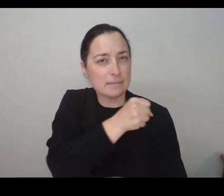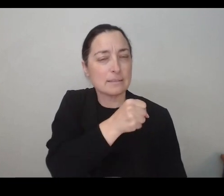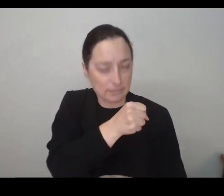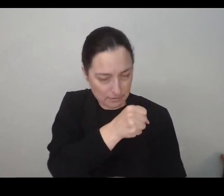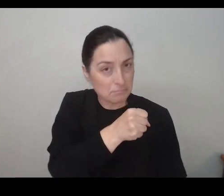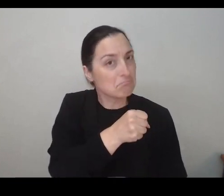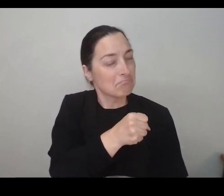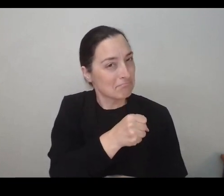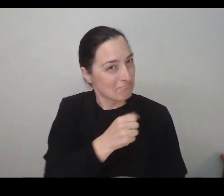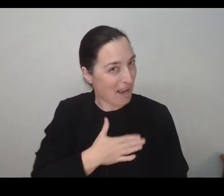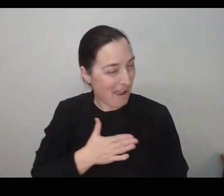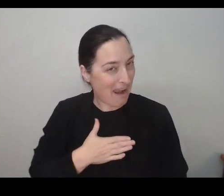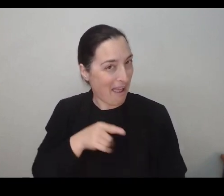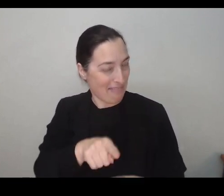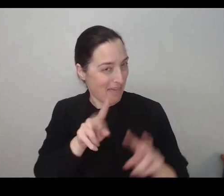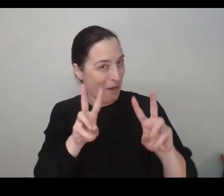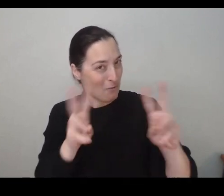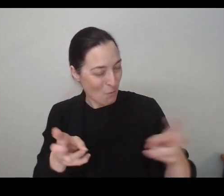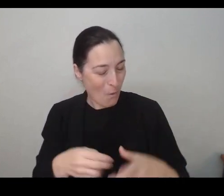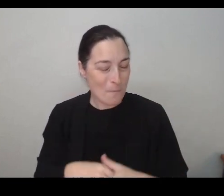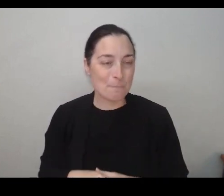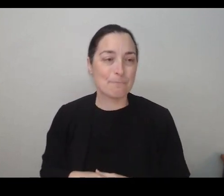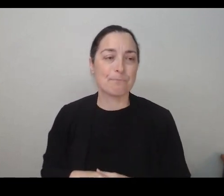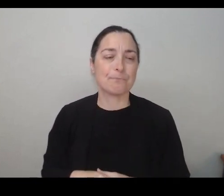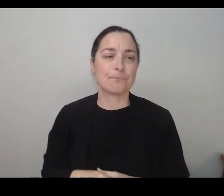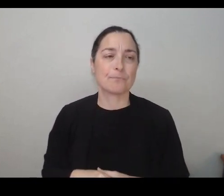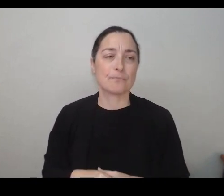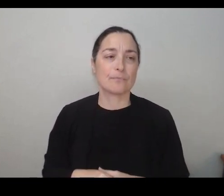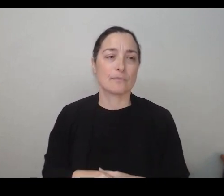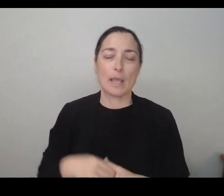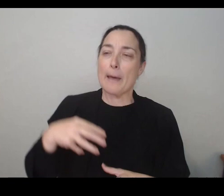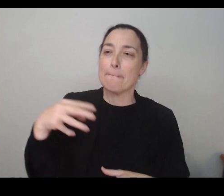and that one must decipher the paintings.